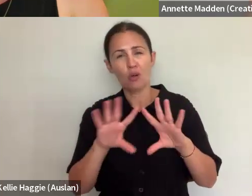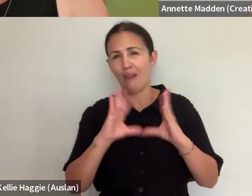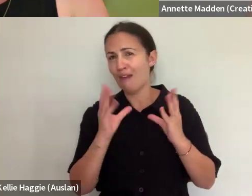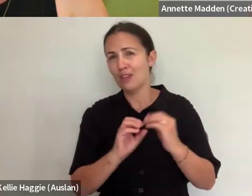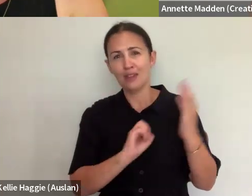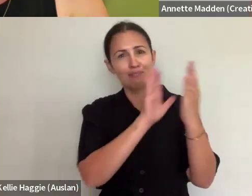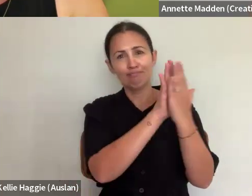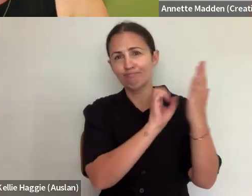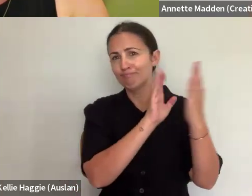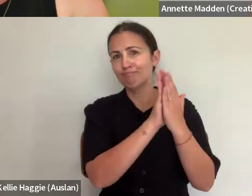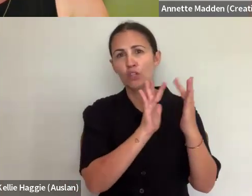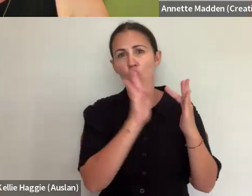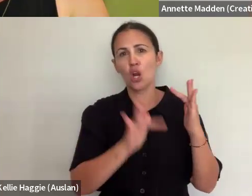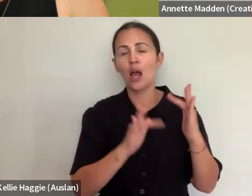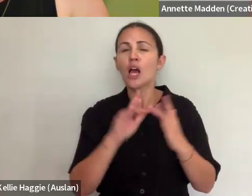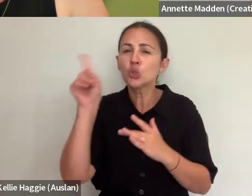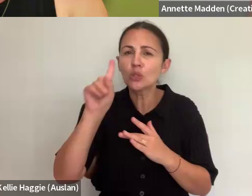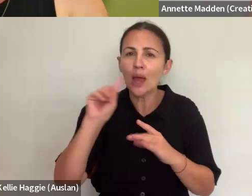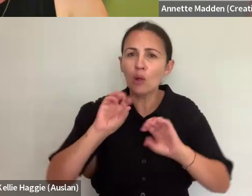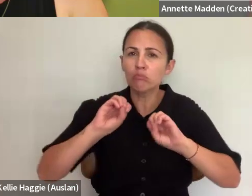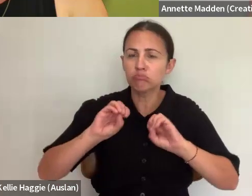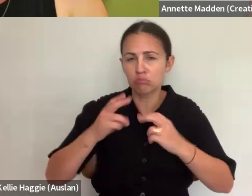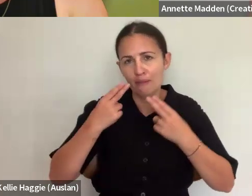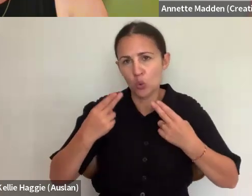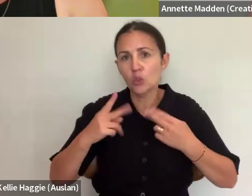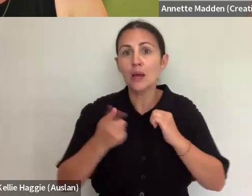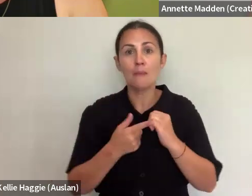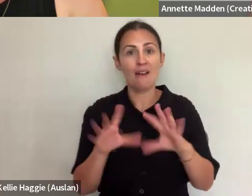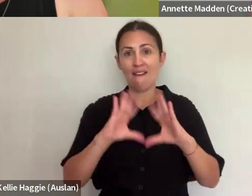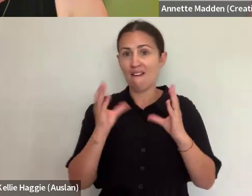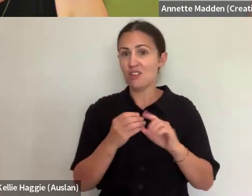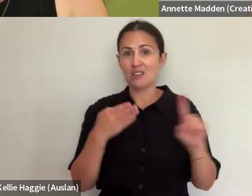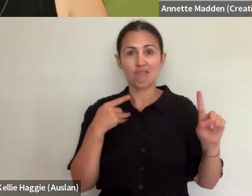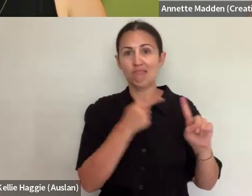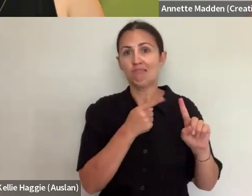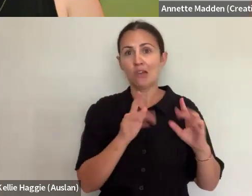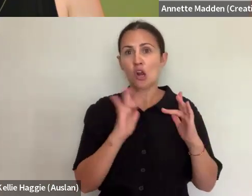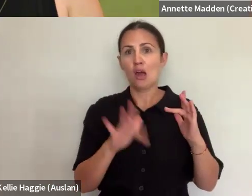and FAQ about particular elements.